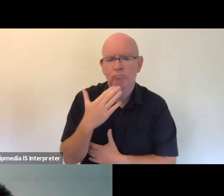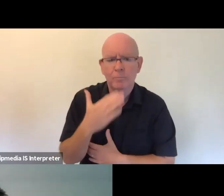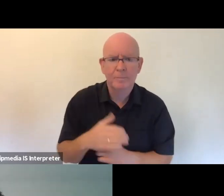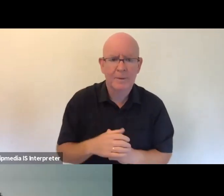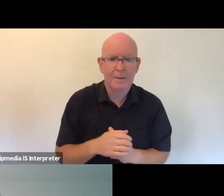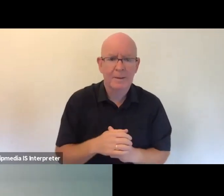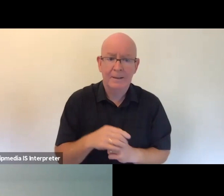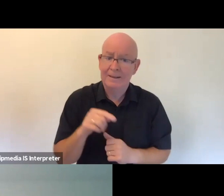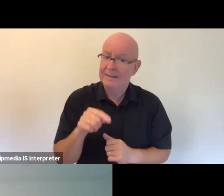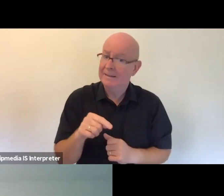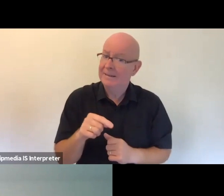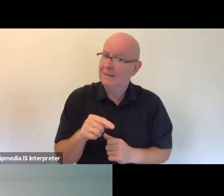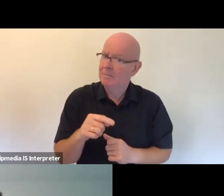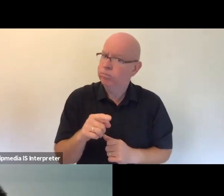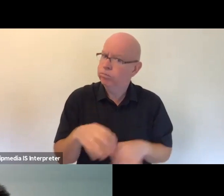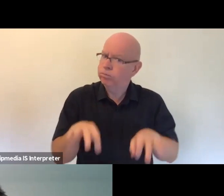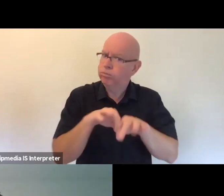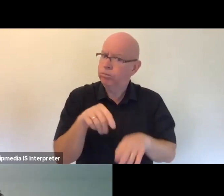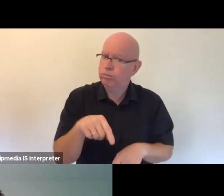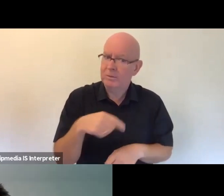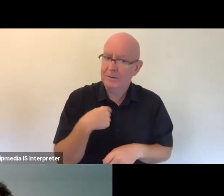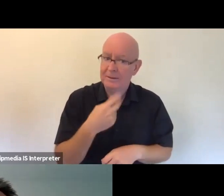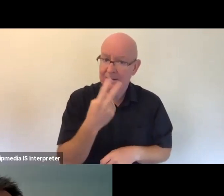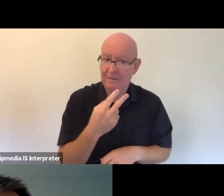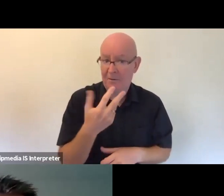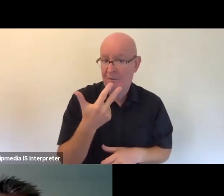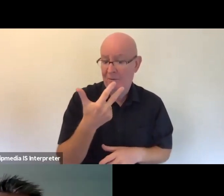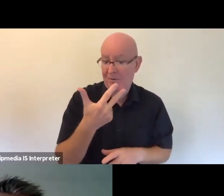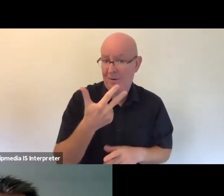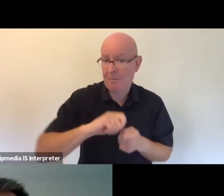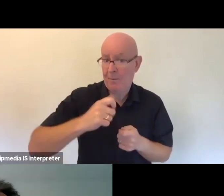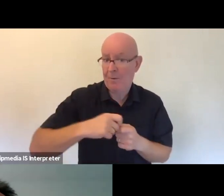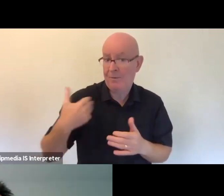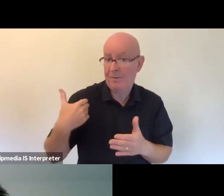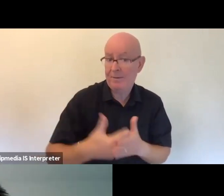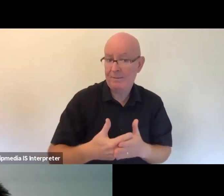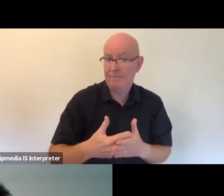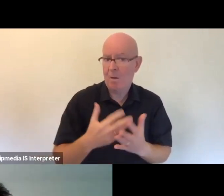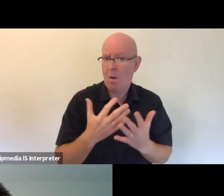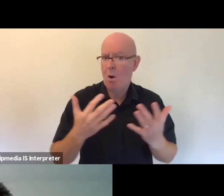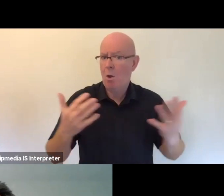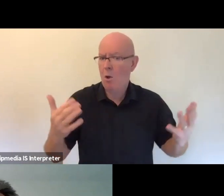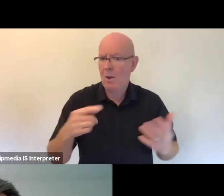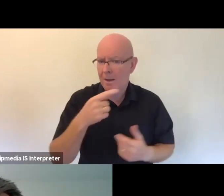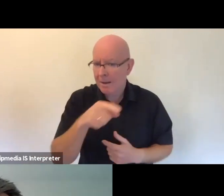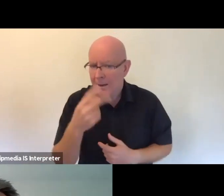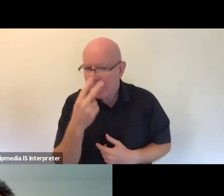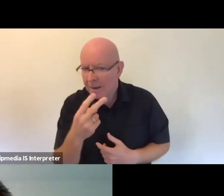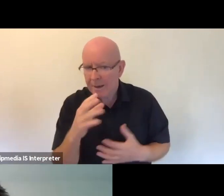Programmes that are not specifically targeting persons with disabilities. How best they can make this first level of identification.